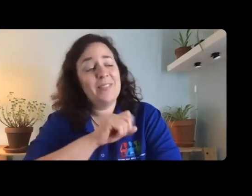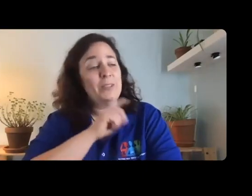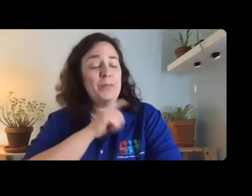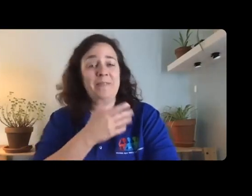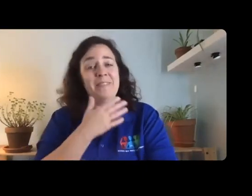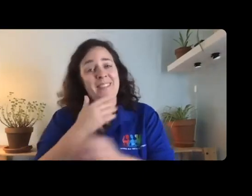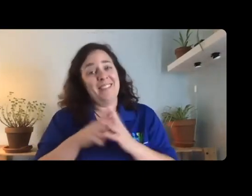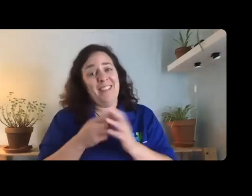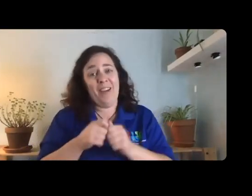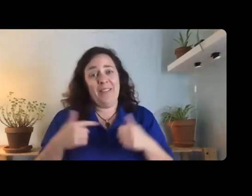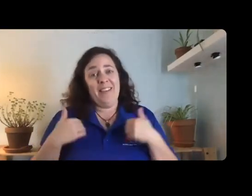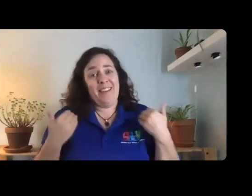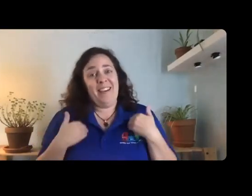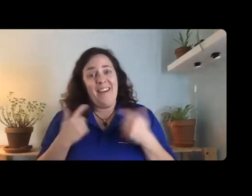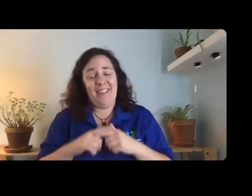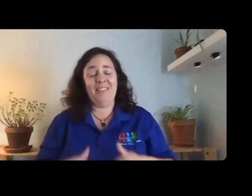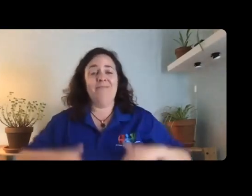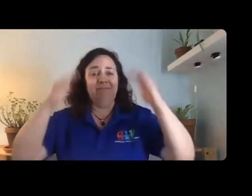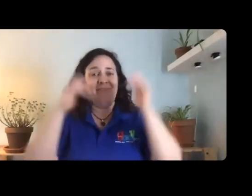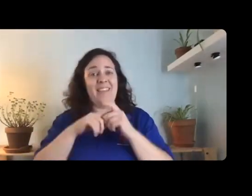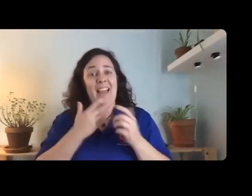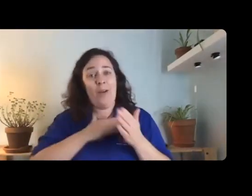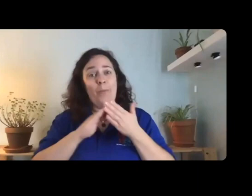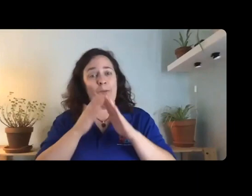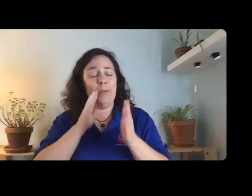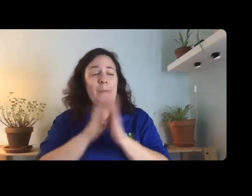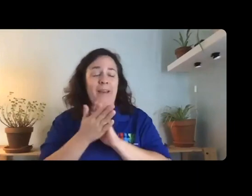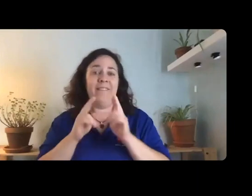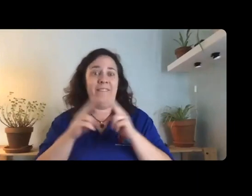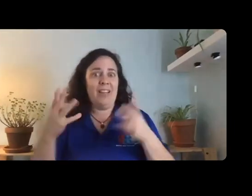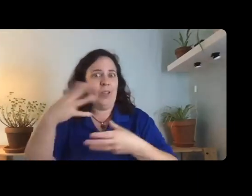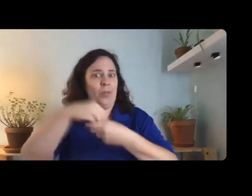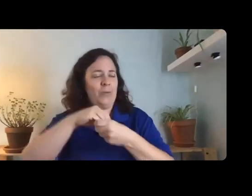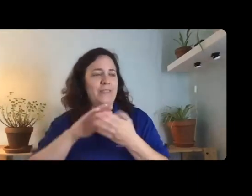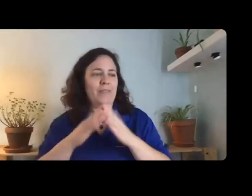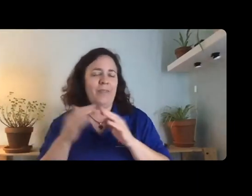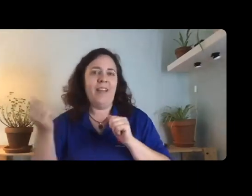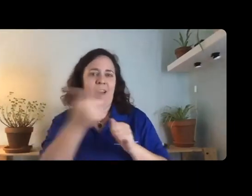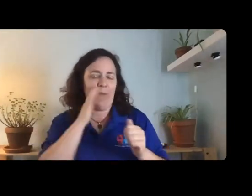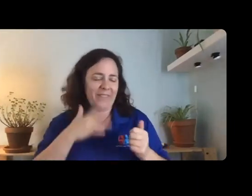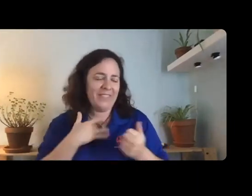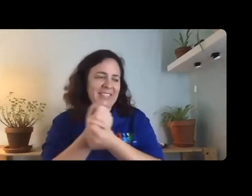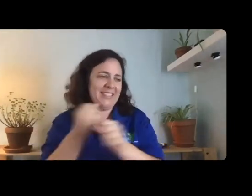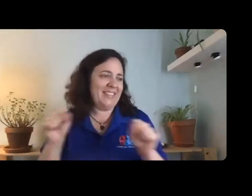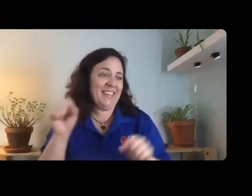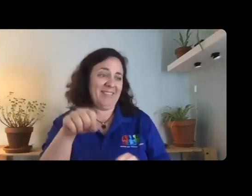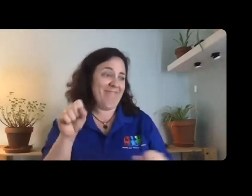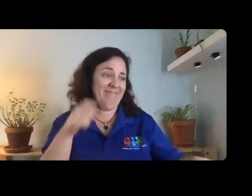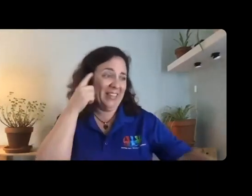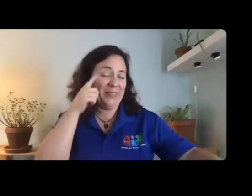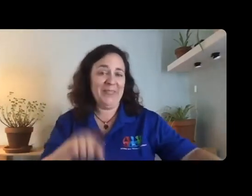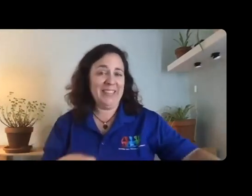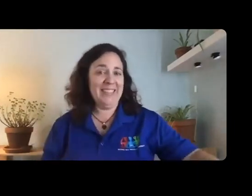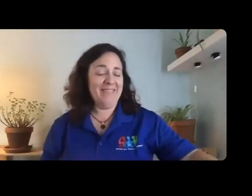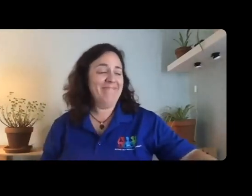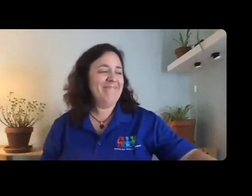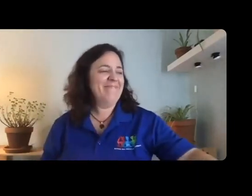do their research when they choose curricular in their class room and make sure they pick one that is inclusive of all students.